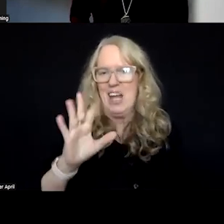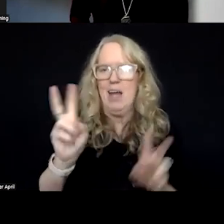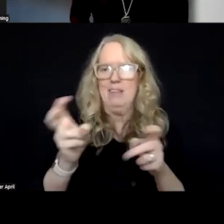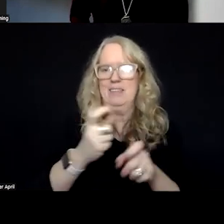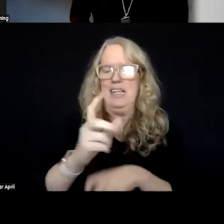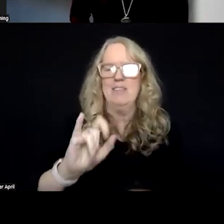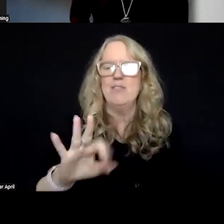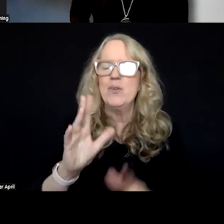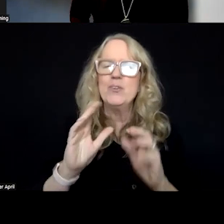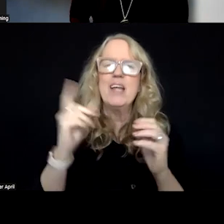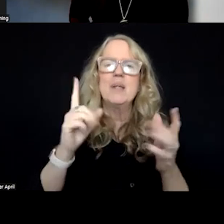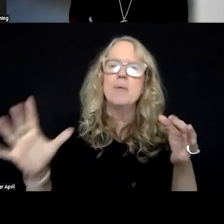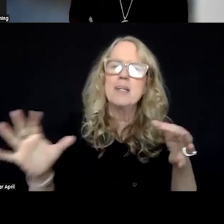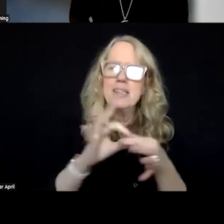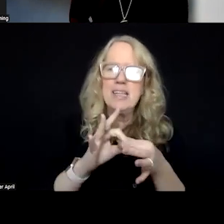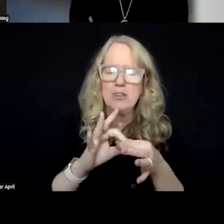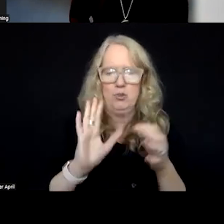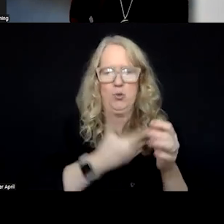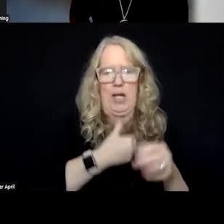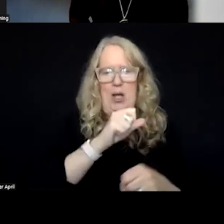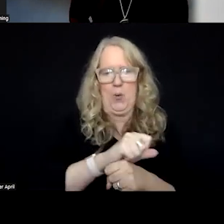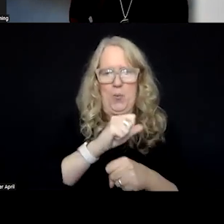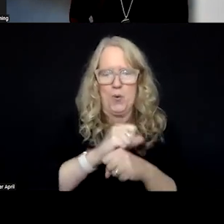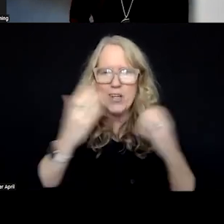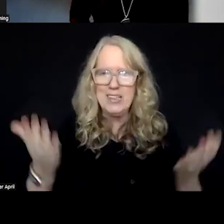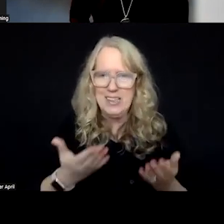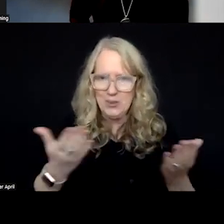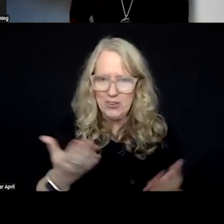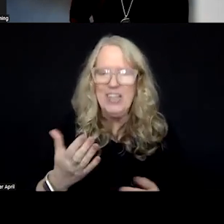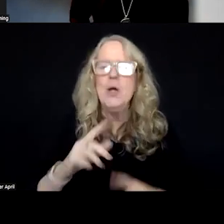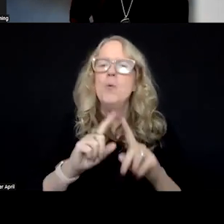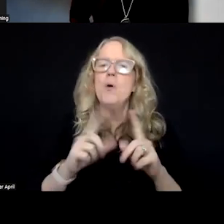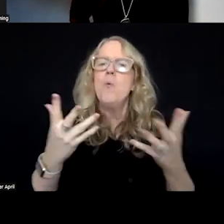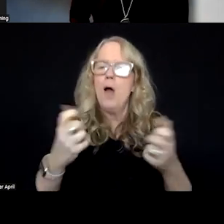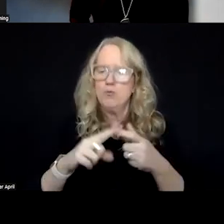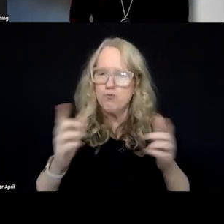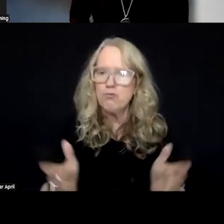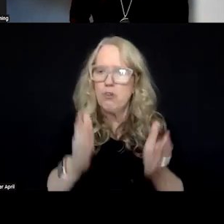IS NOT A CONNECTION TO THE WORK THAT WE ARE DOING HERE, BUT I WITH ENCOURAGE YOU ALL TO DROP